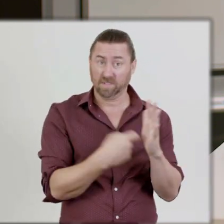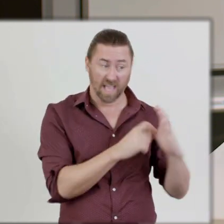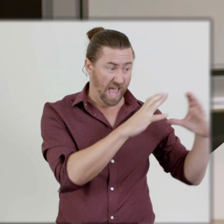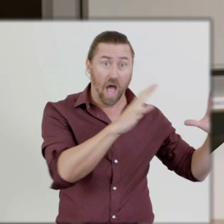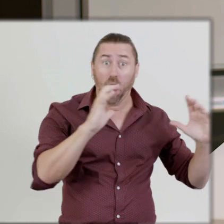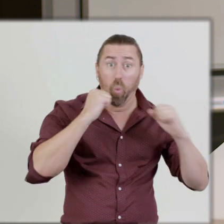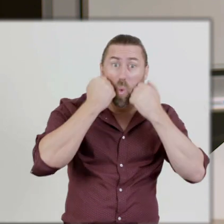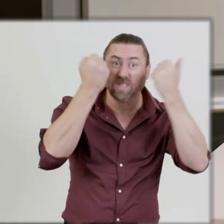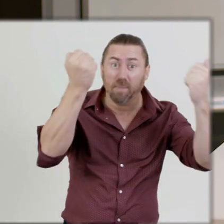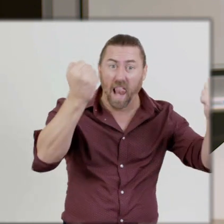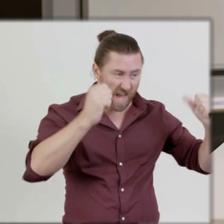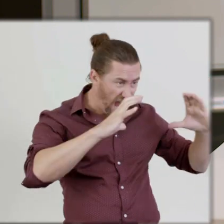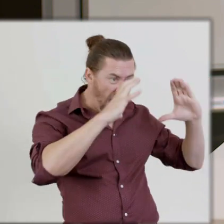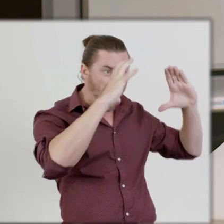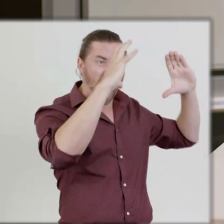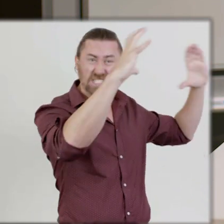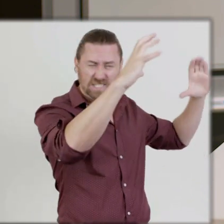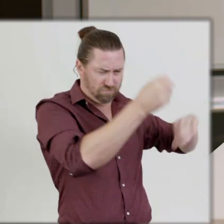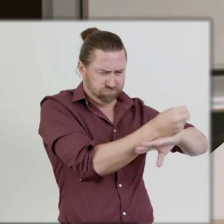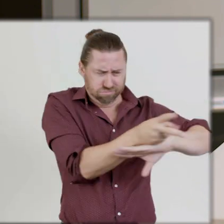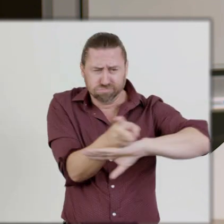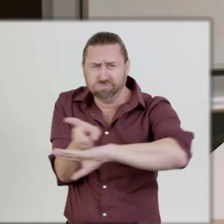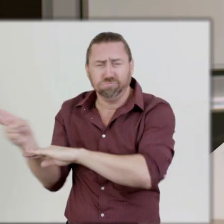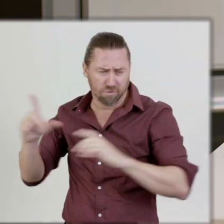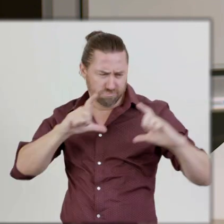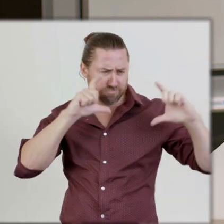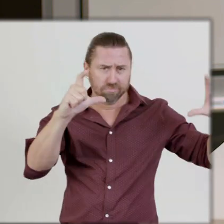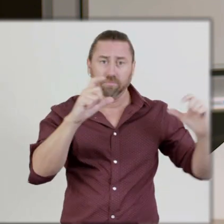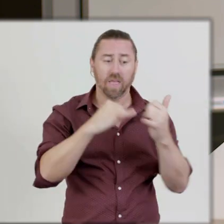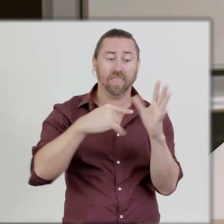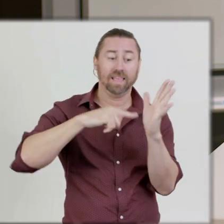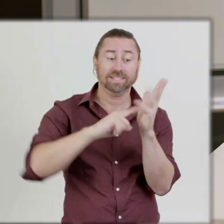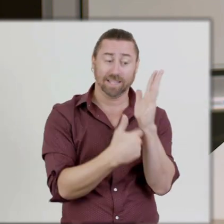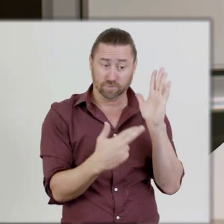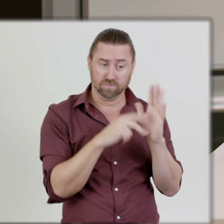Jupiter would be a watermelon because it is so much larger than all the other planets.